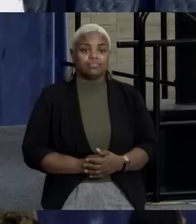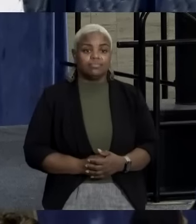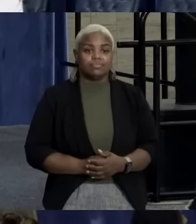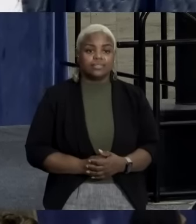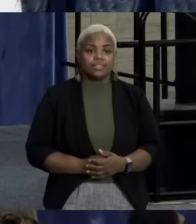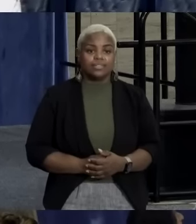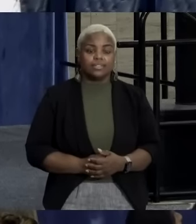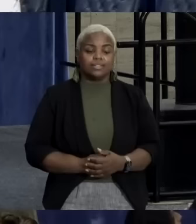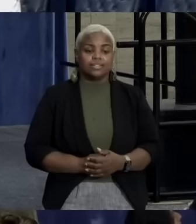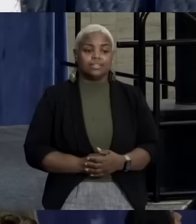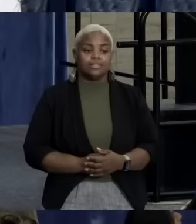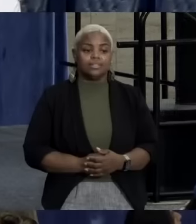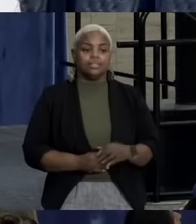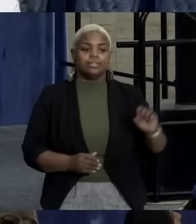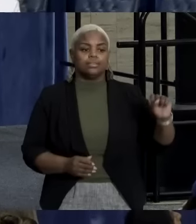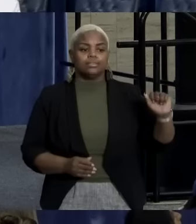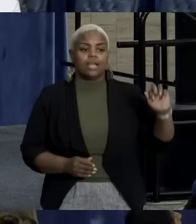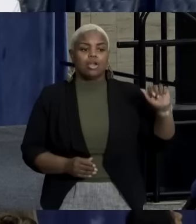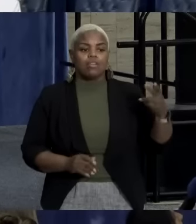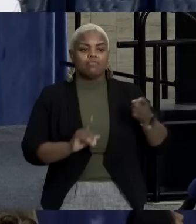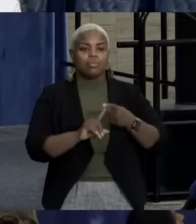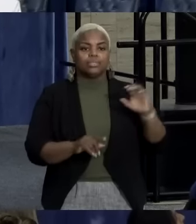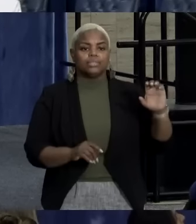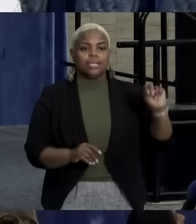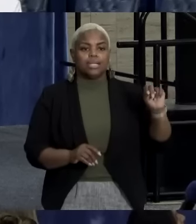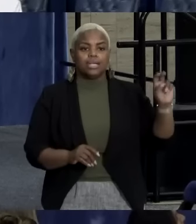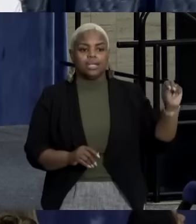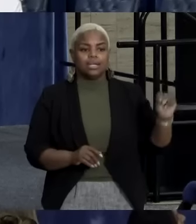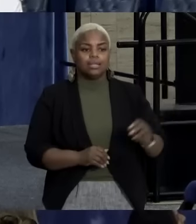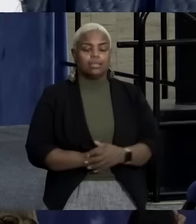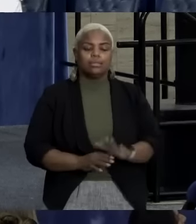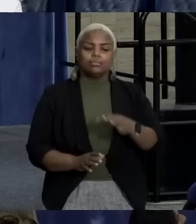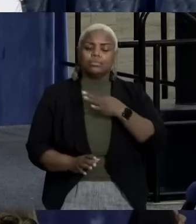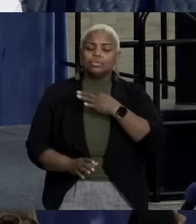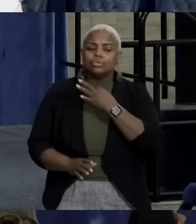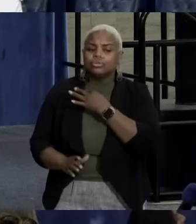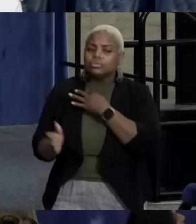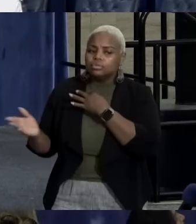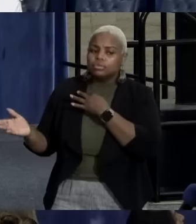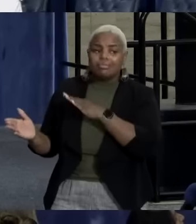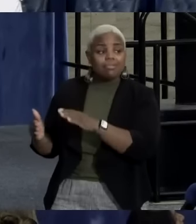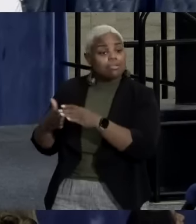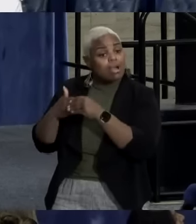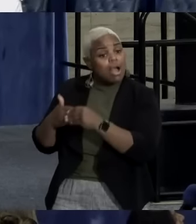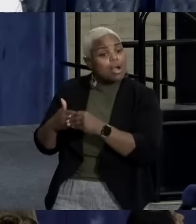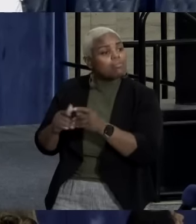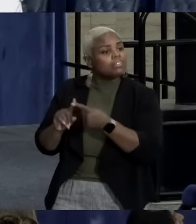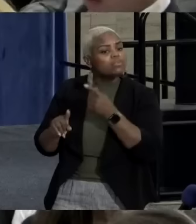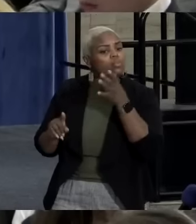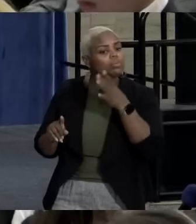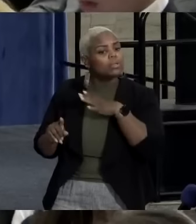Sarah Owermohle: Sarah Owermohle from CNN. I'm curious your guidance for women in perimenopause and how they should be thinking about this,